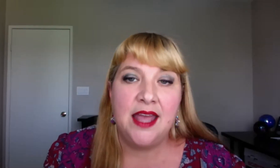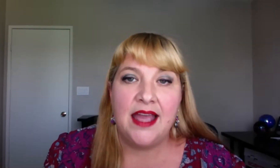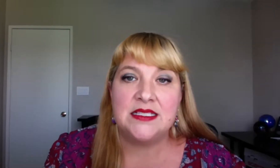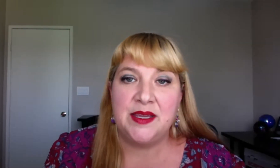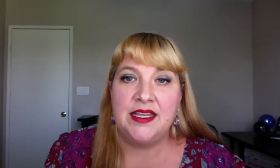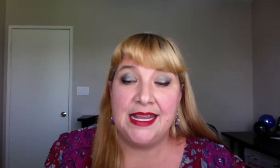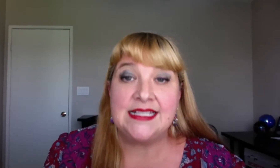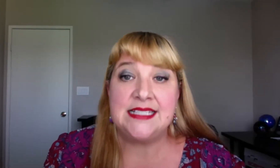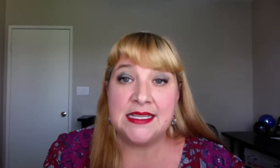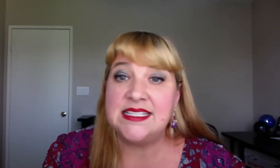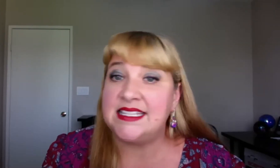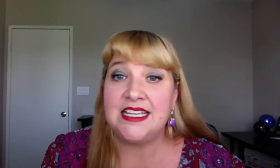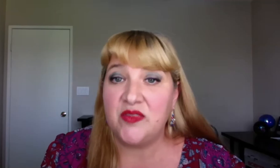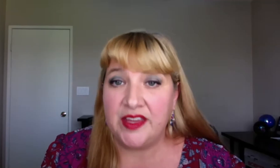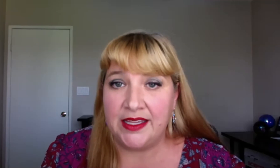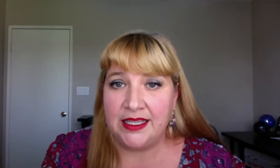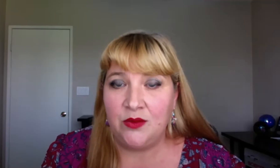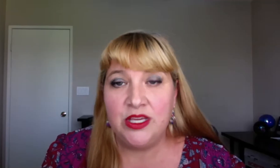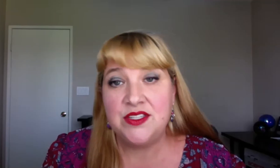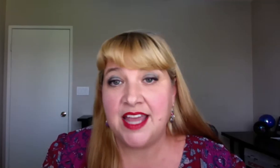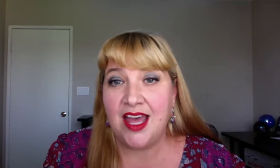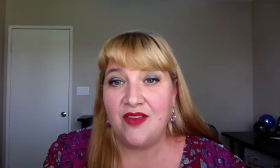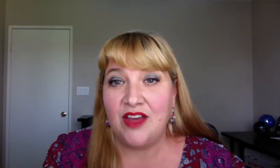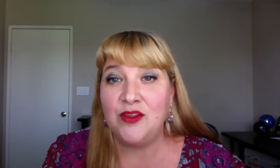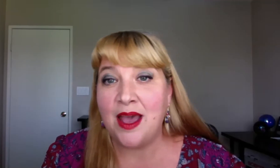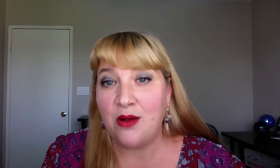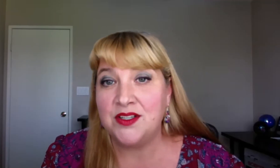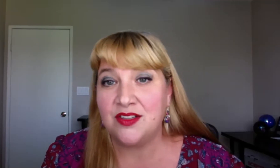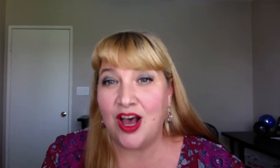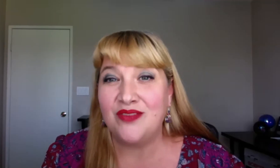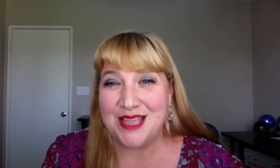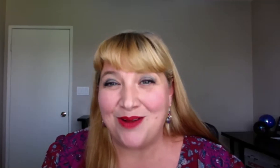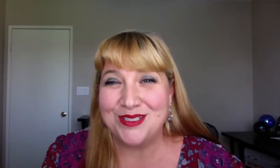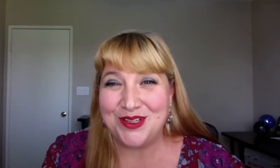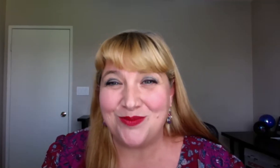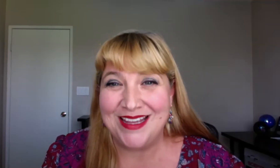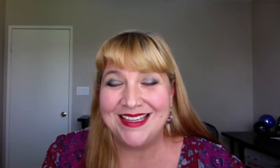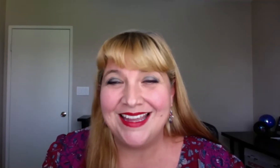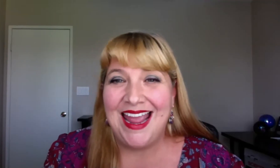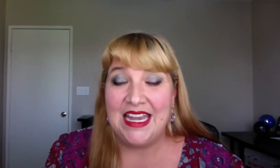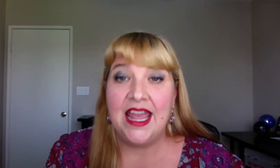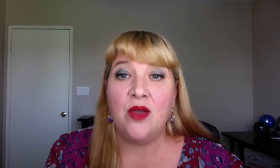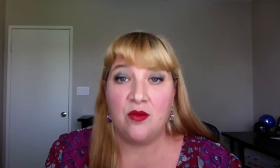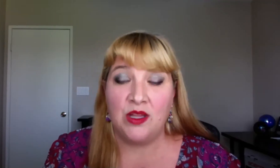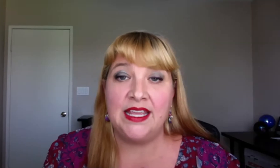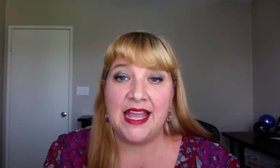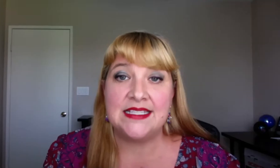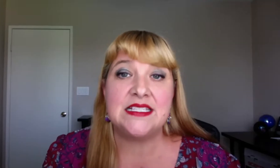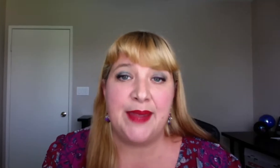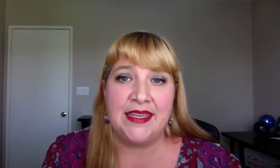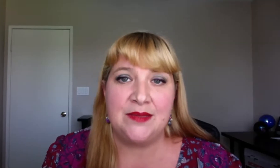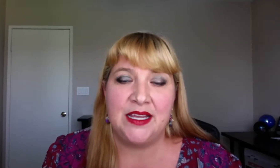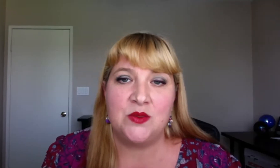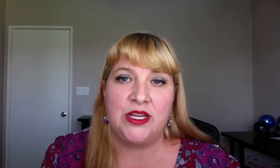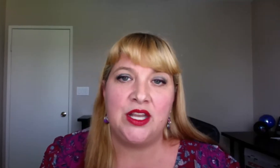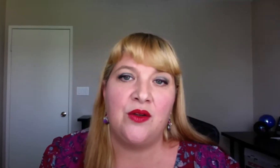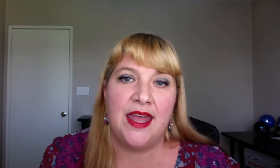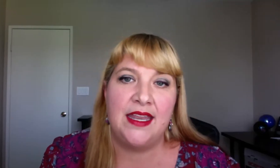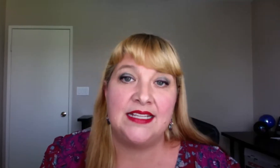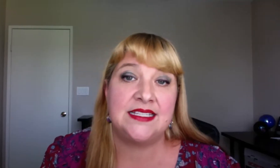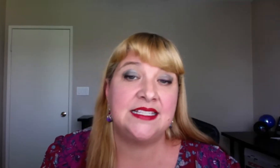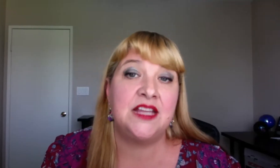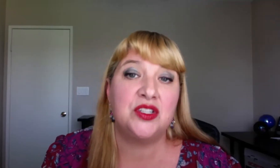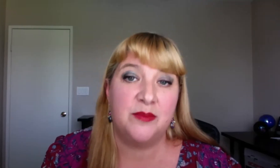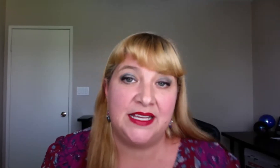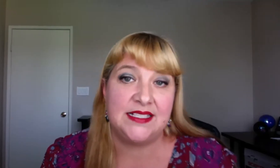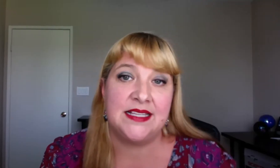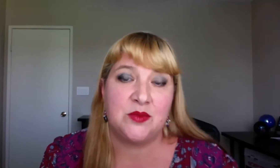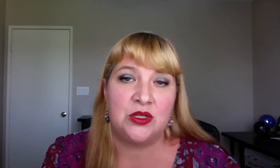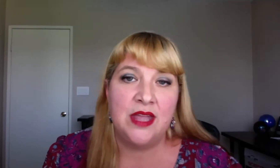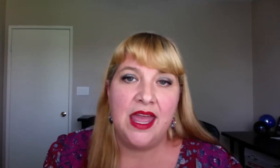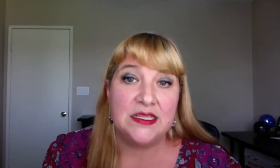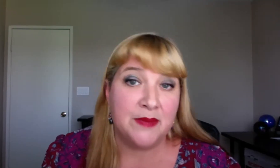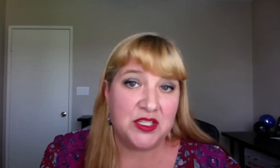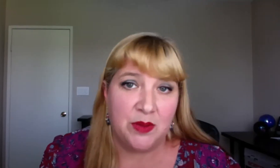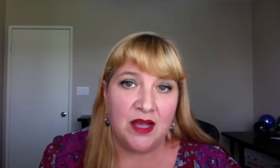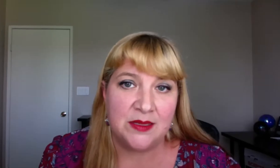Renee Marshall: Has been extended significantly. We used to have a few hours of office hours each week. And now it really has expanded because we know that it is essential to be accessible as much as possible.